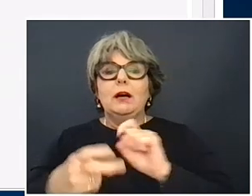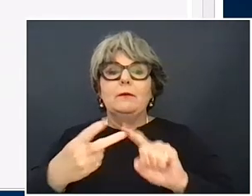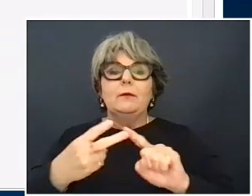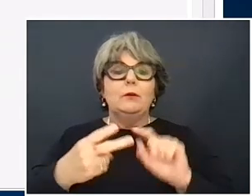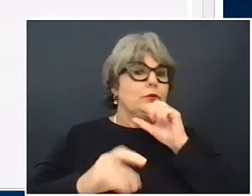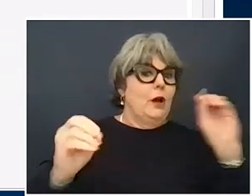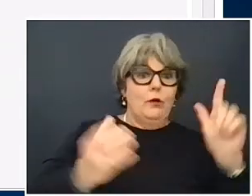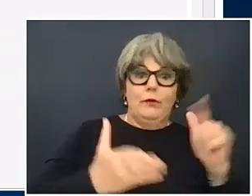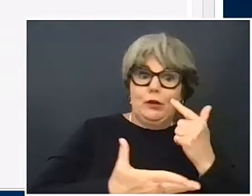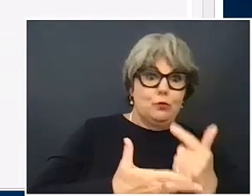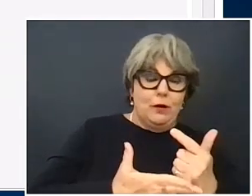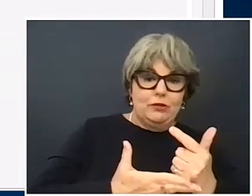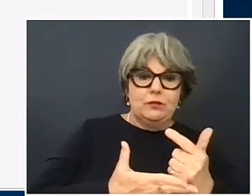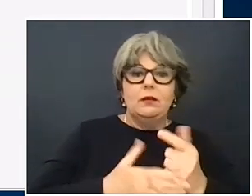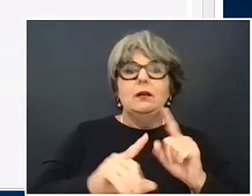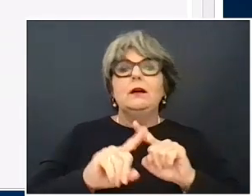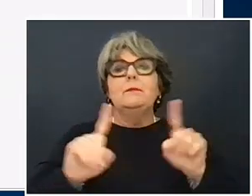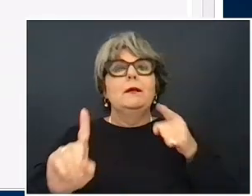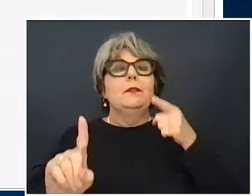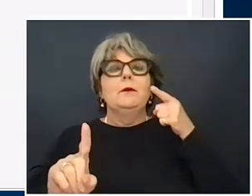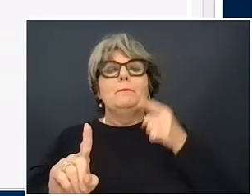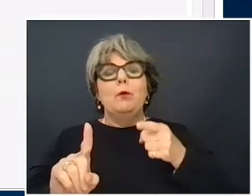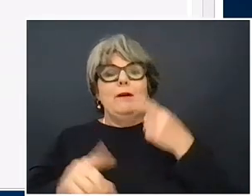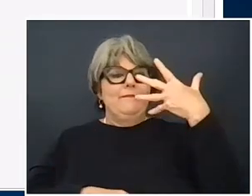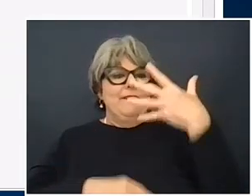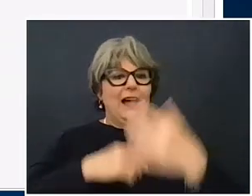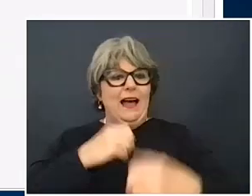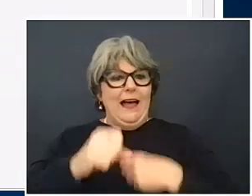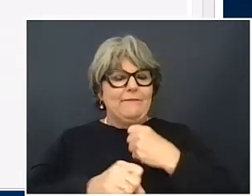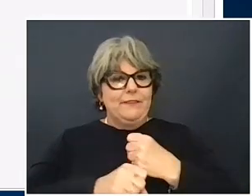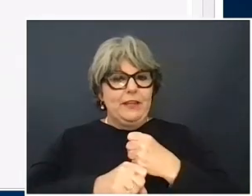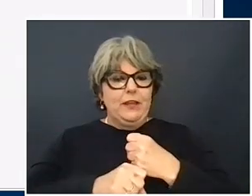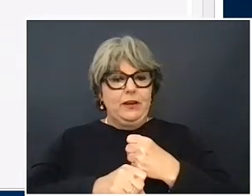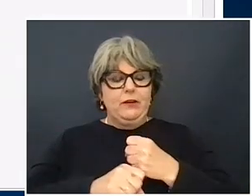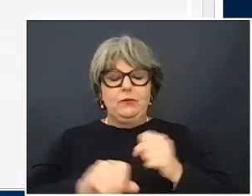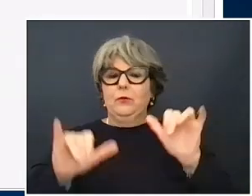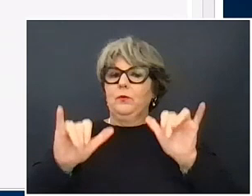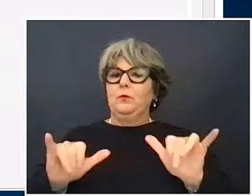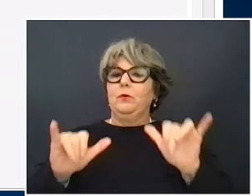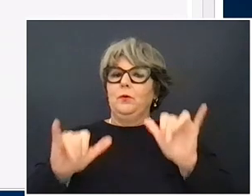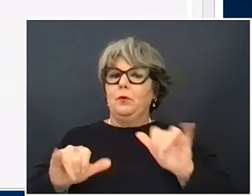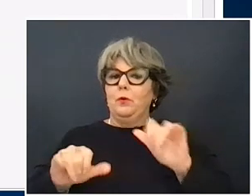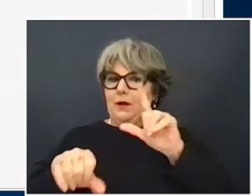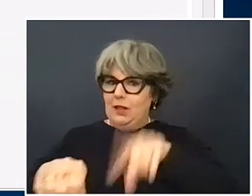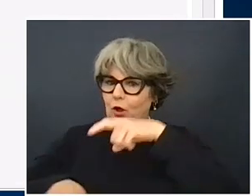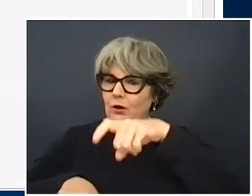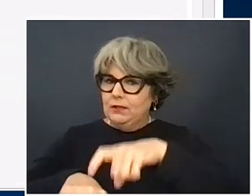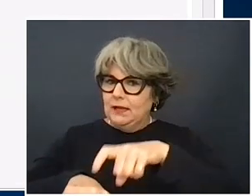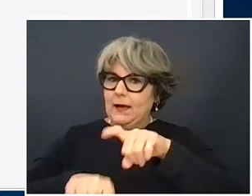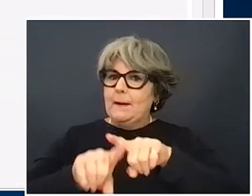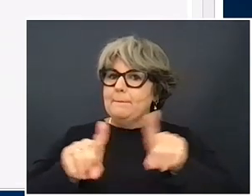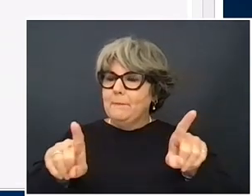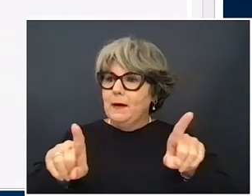But the point is, the five year may strike people as too long but higher. You know, today average graduation rates